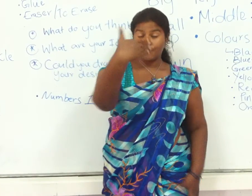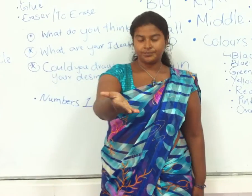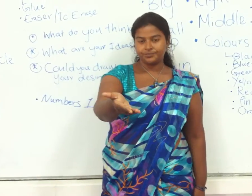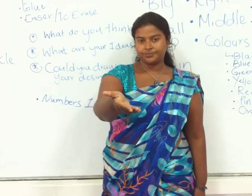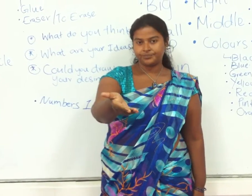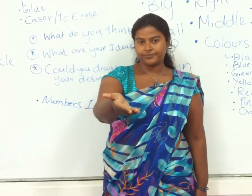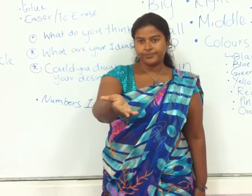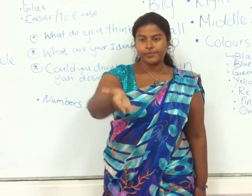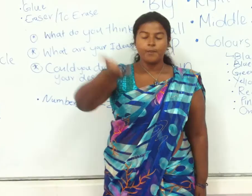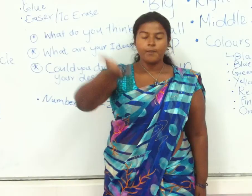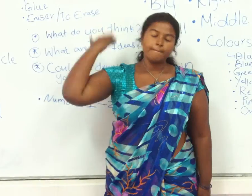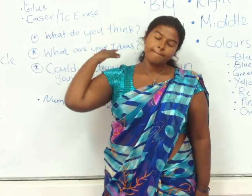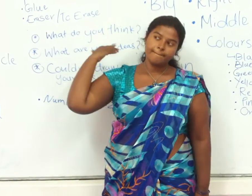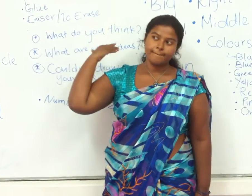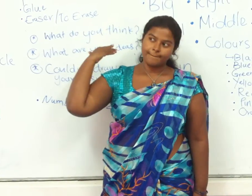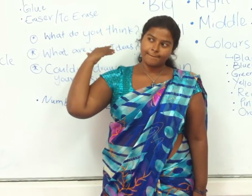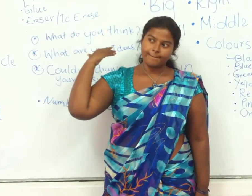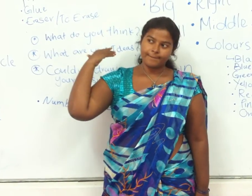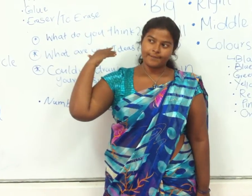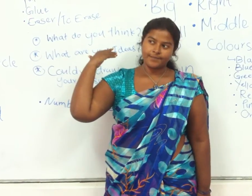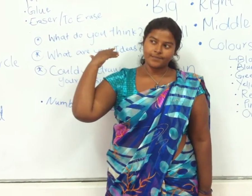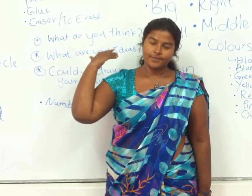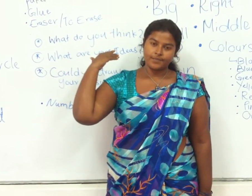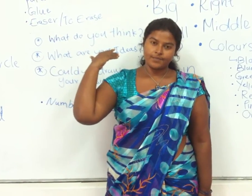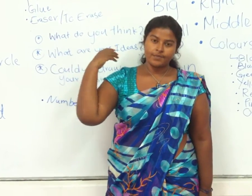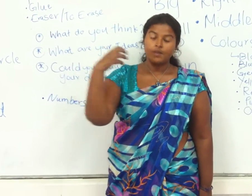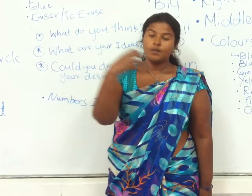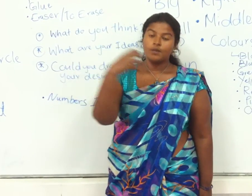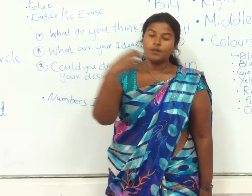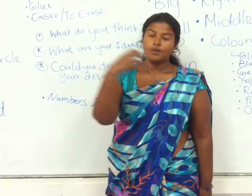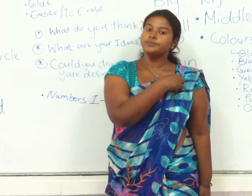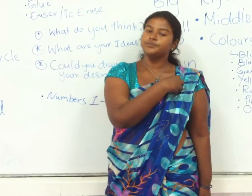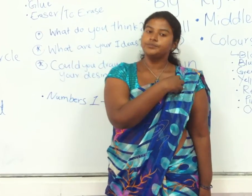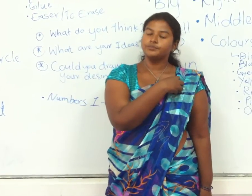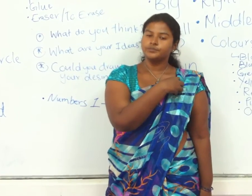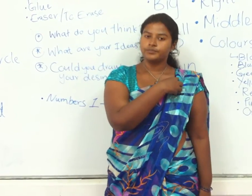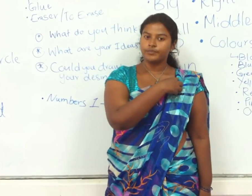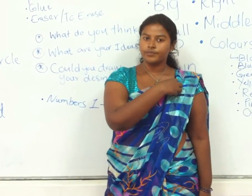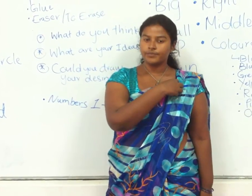back paint